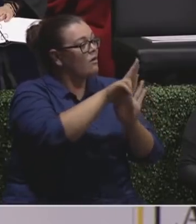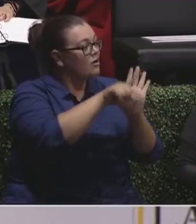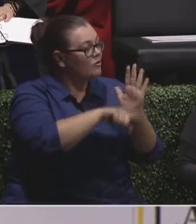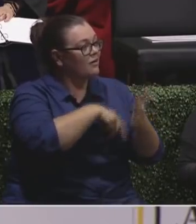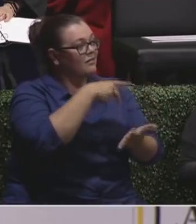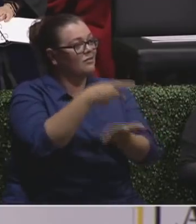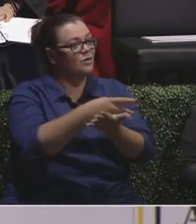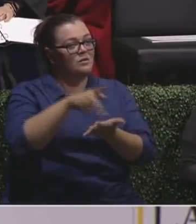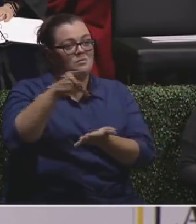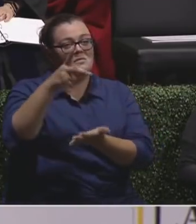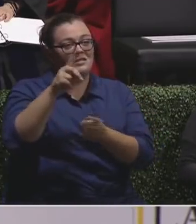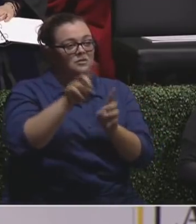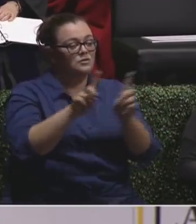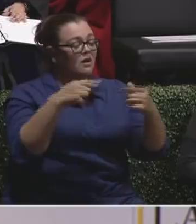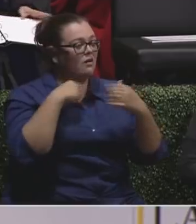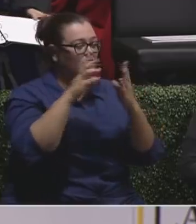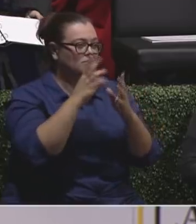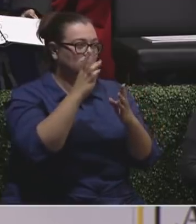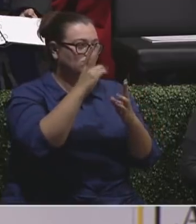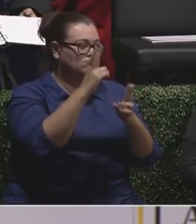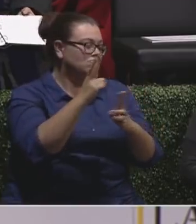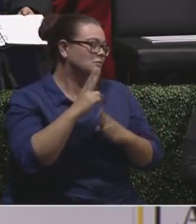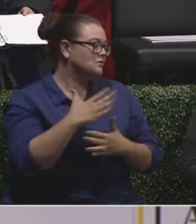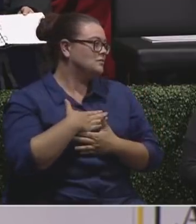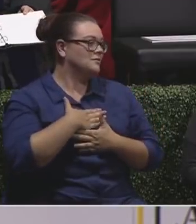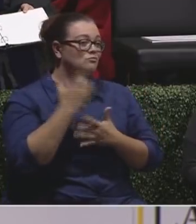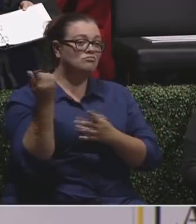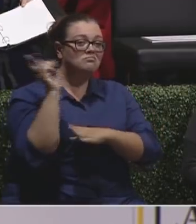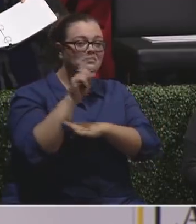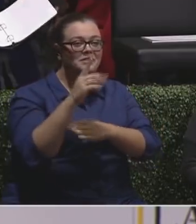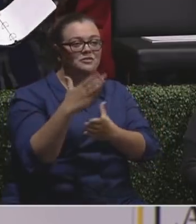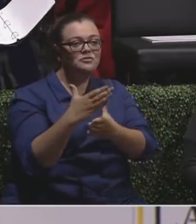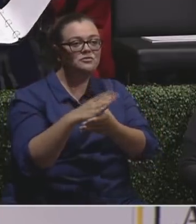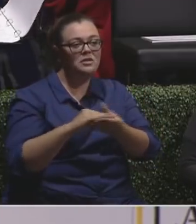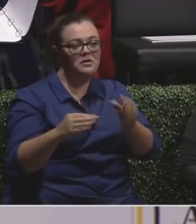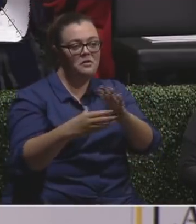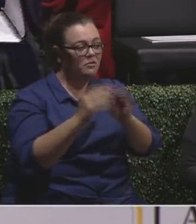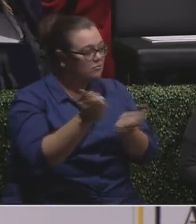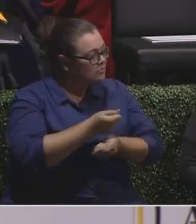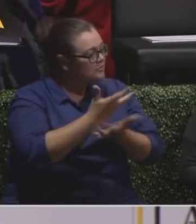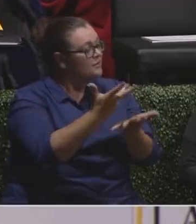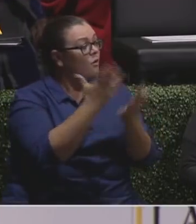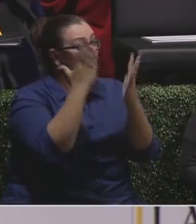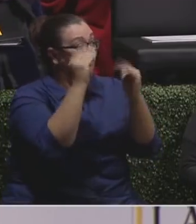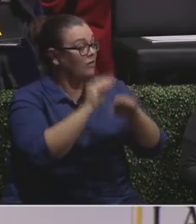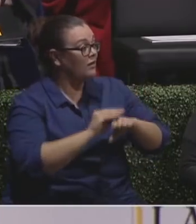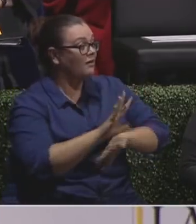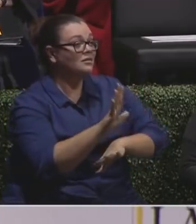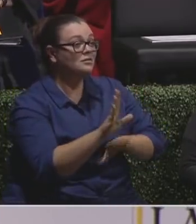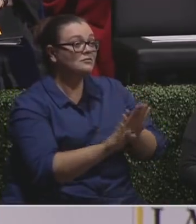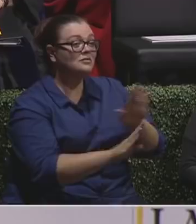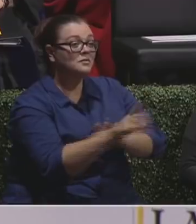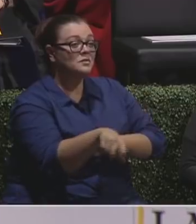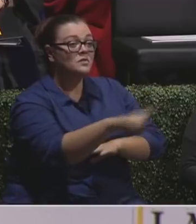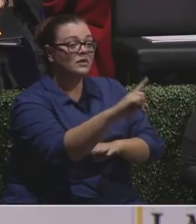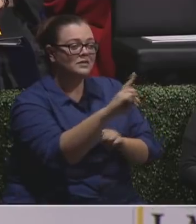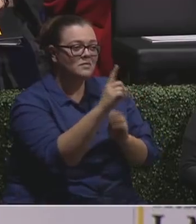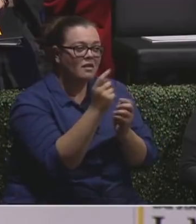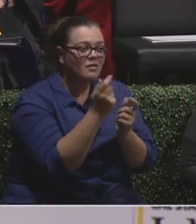IT TRULY IS A GREAT DAY WITH MANY PEOPLE ON THIS MOMENTOUS OCCASION. I AM HUMBLED TO HAVE THE OPPORTUNITY TO